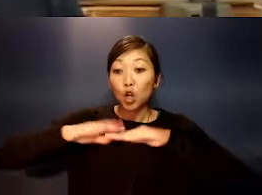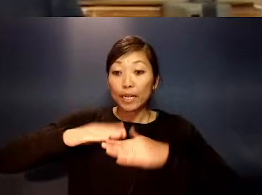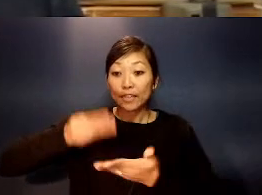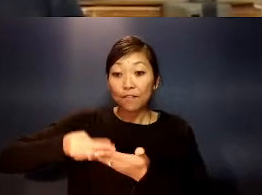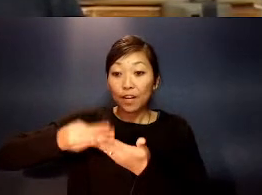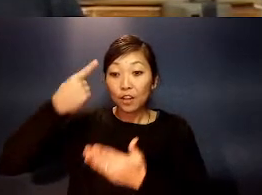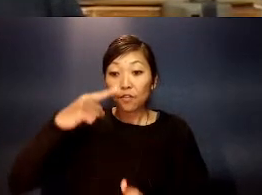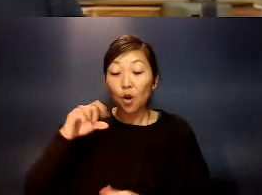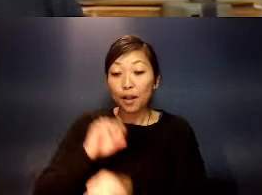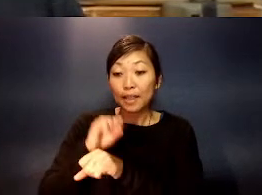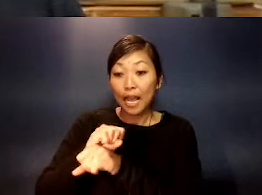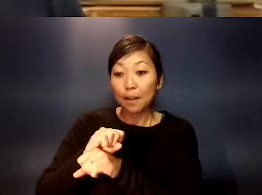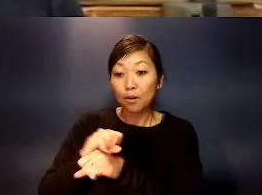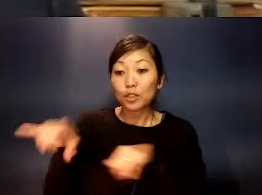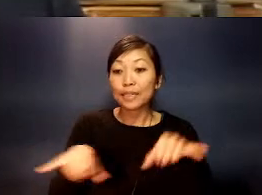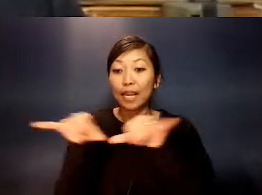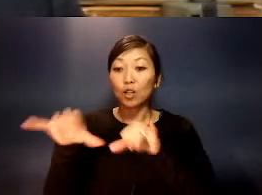OUT TO WORKERS WHO MIGHT NOT OTHERWISE AVAIL THEMSELVES